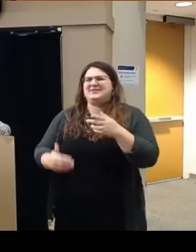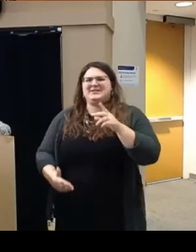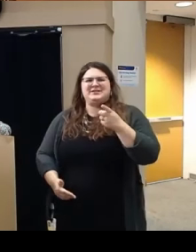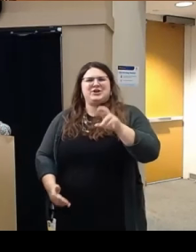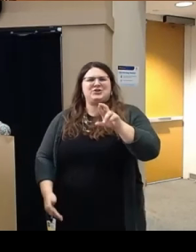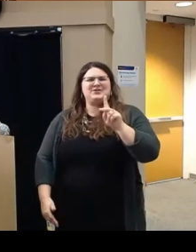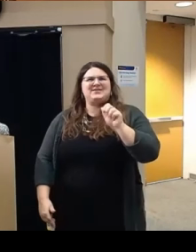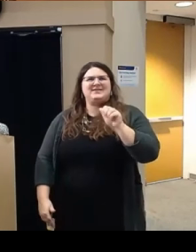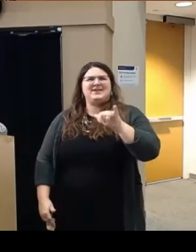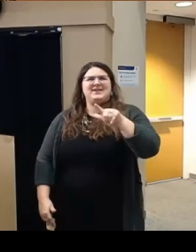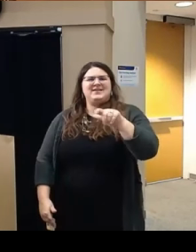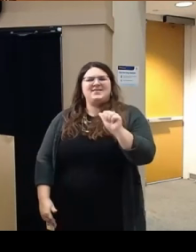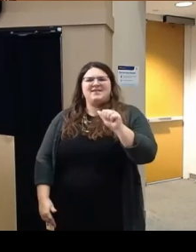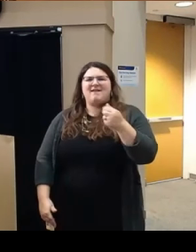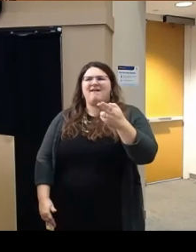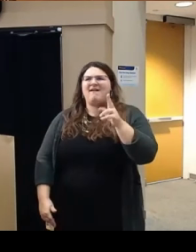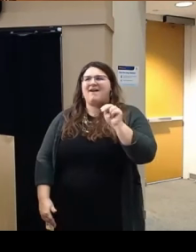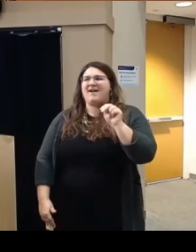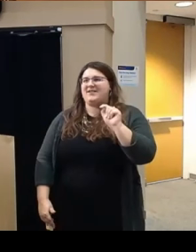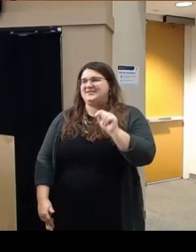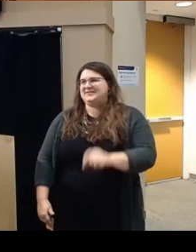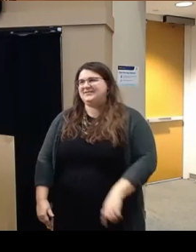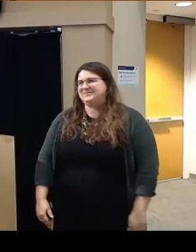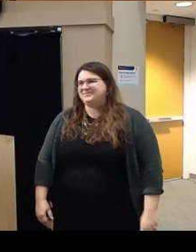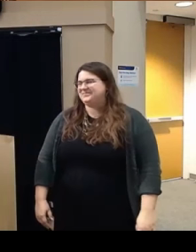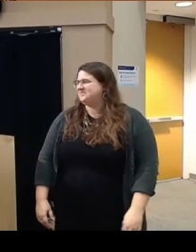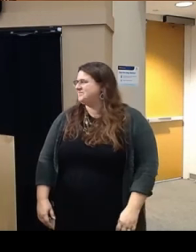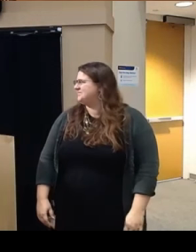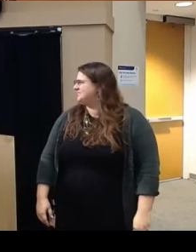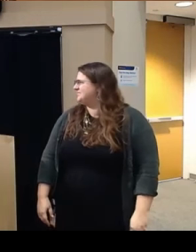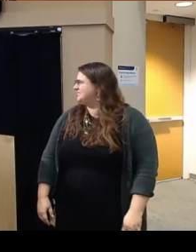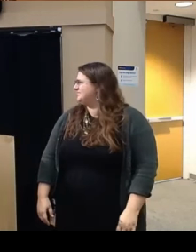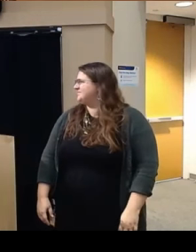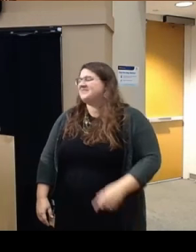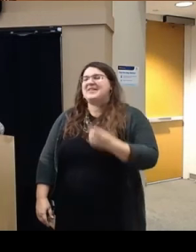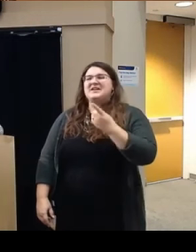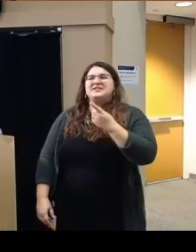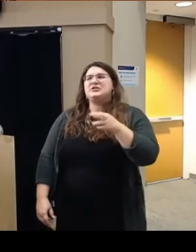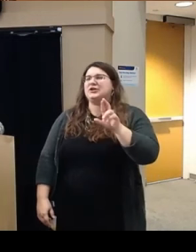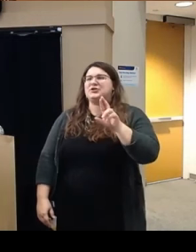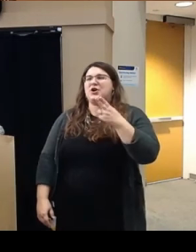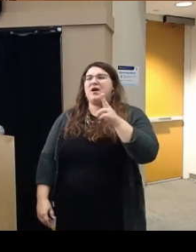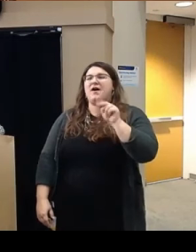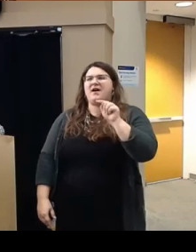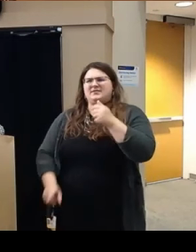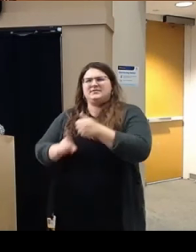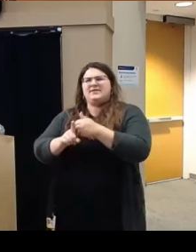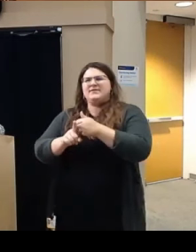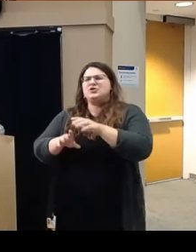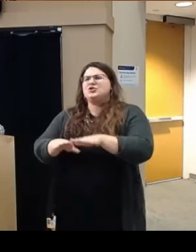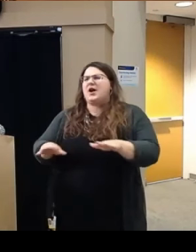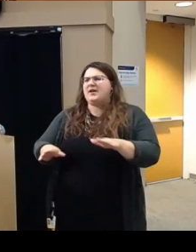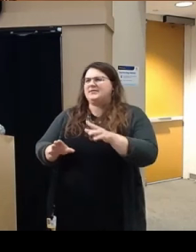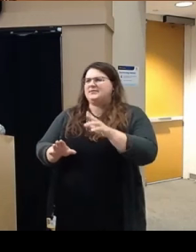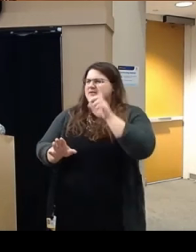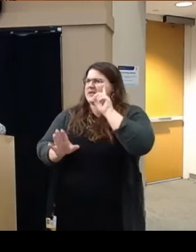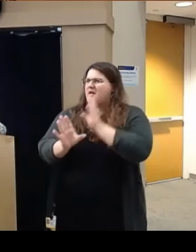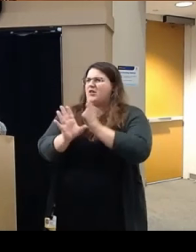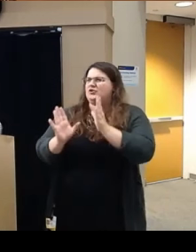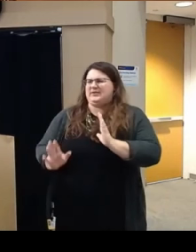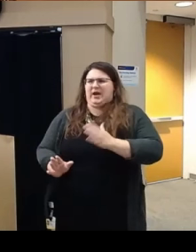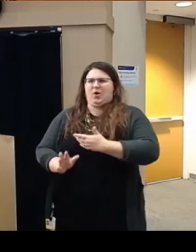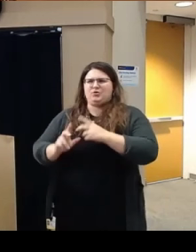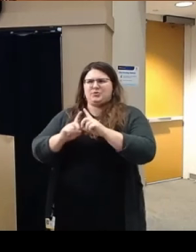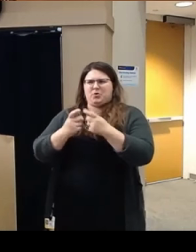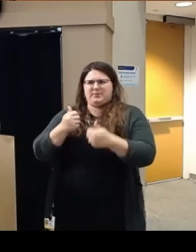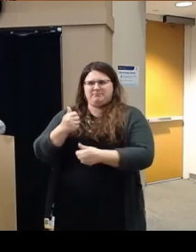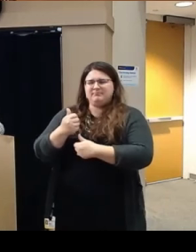hunt Dr Hunt is a uh child psychologist in our department uh she received her doctorate uh